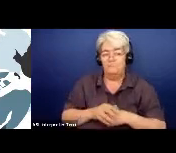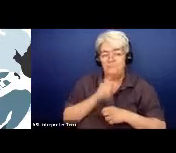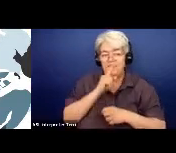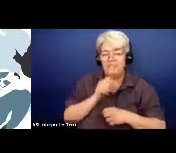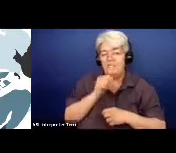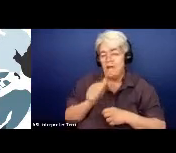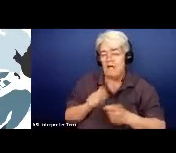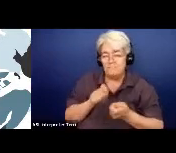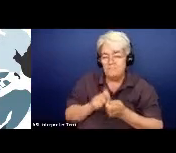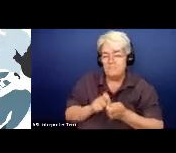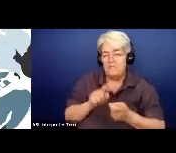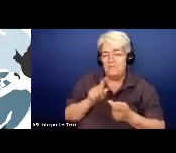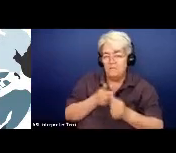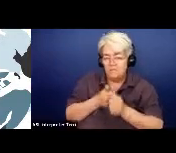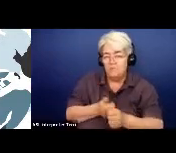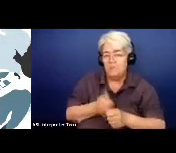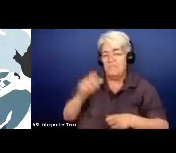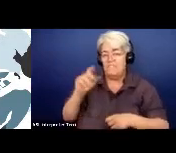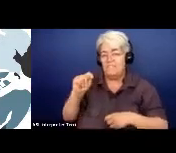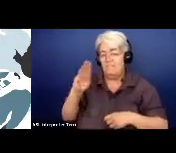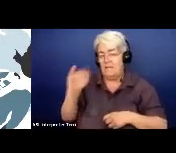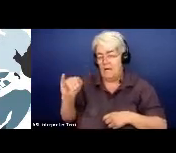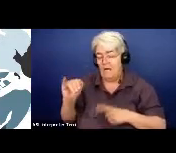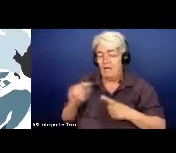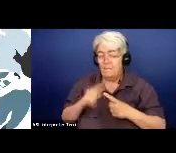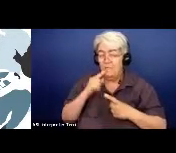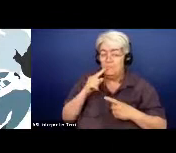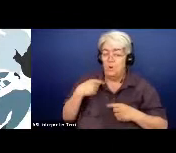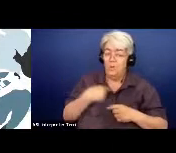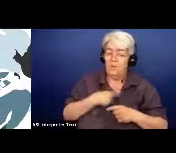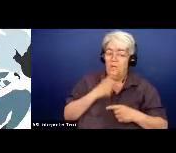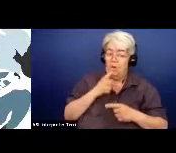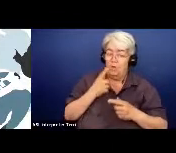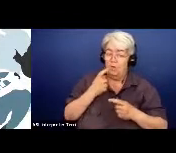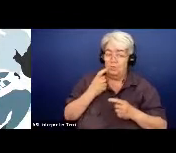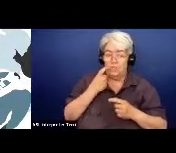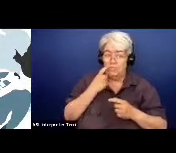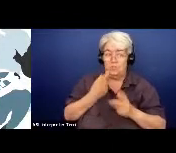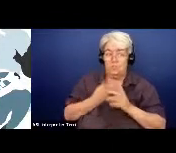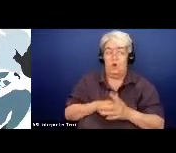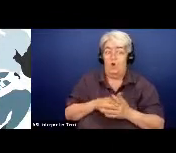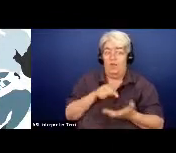brain injury than what we've been talking about so far. We are just catching up with this. I'm going to talk with you about the